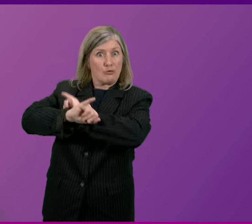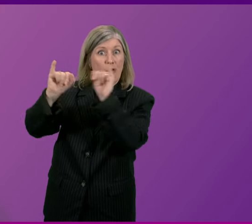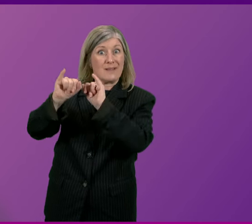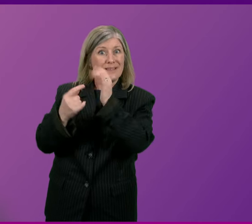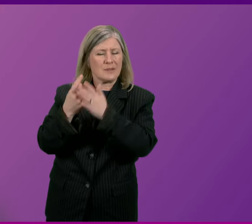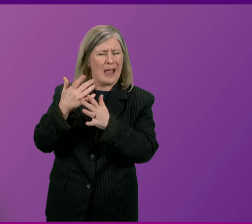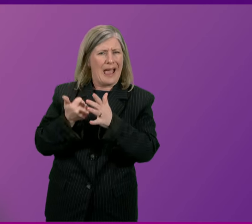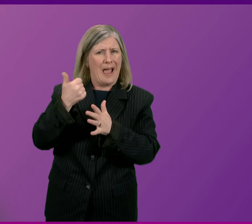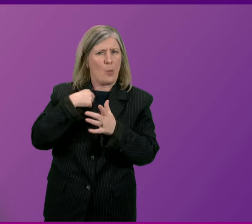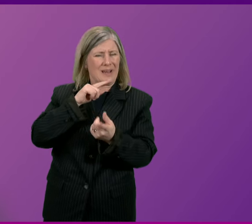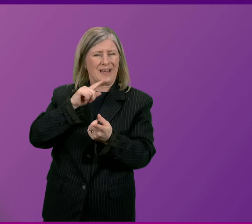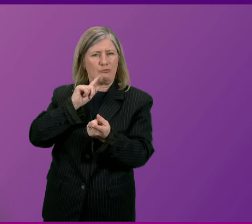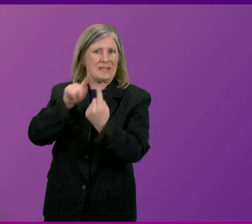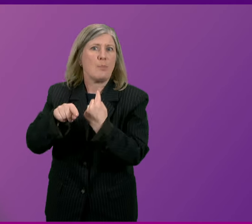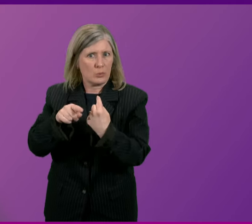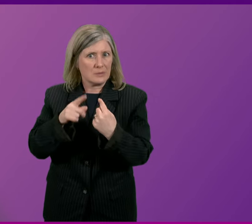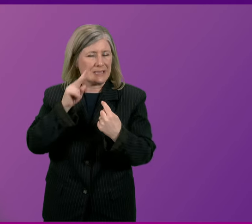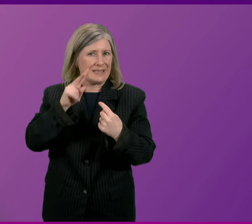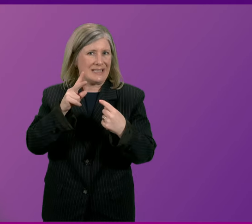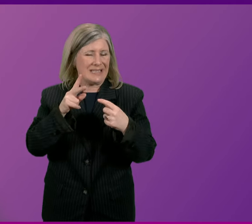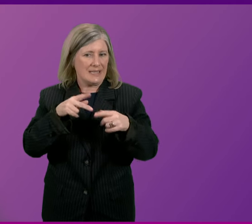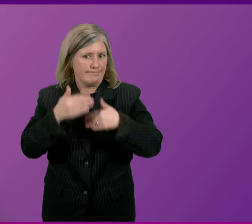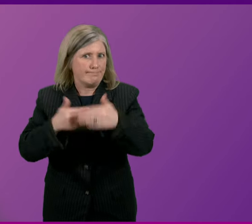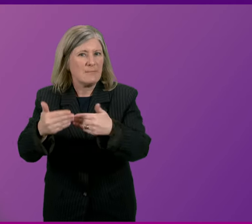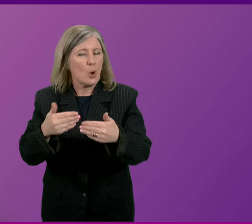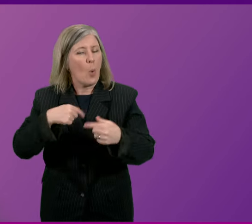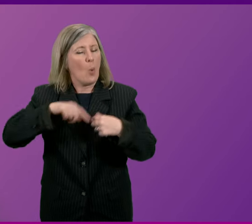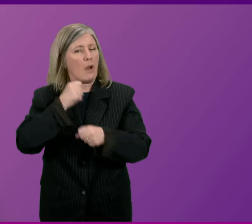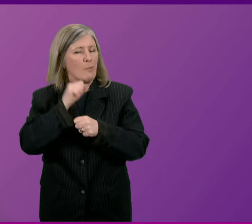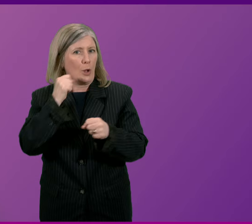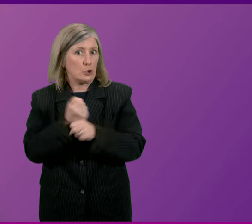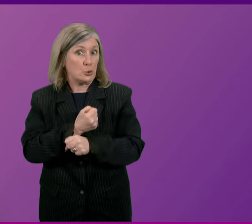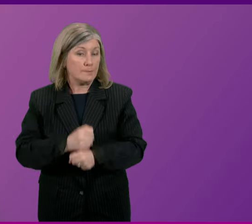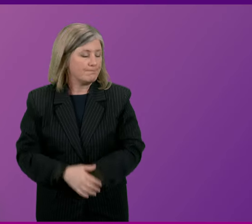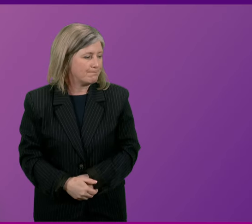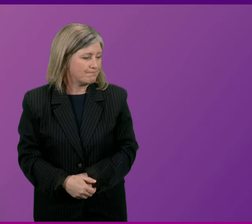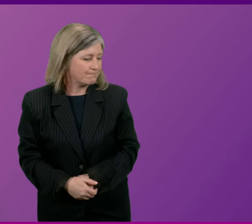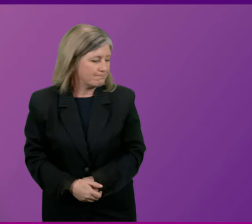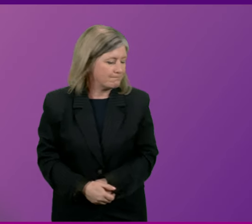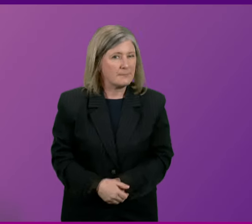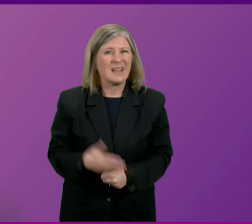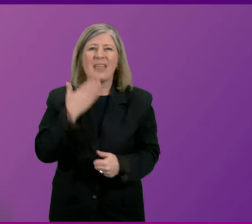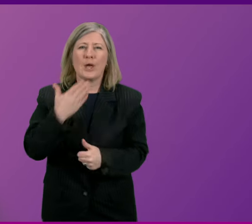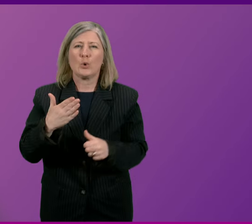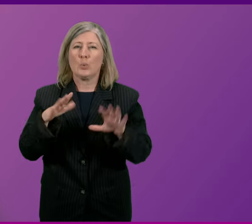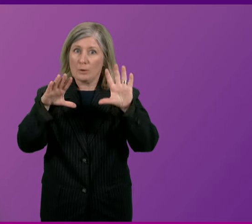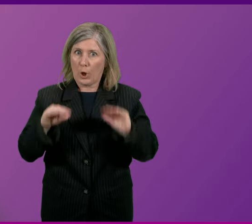just transition for the oil and gas sector, and that is what the Government will deliver. That concludes First Minister’s question time.